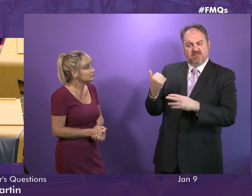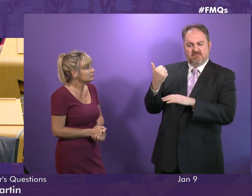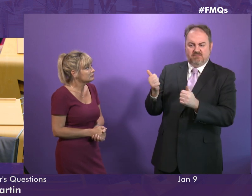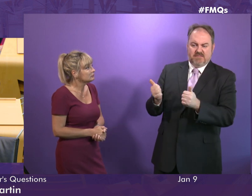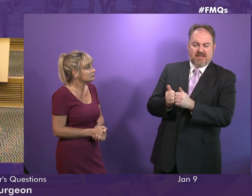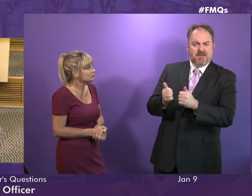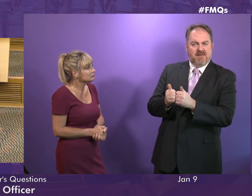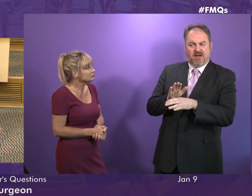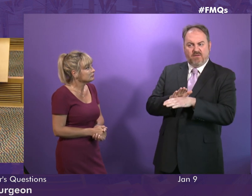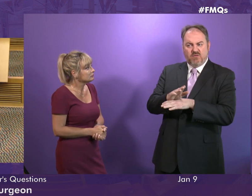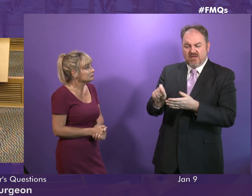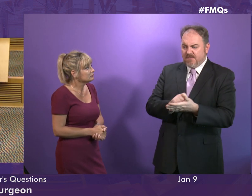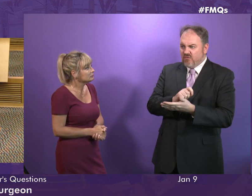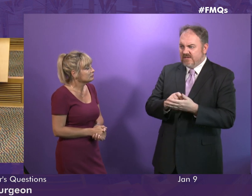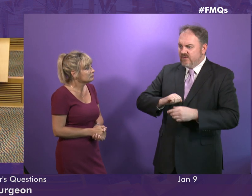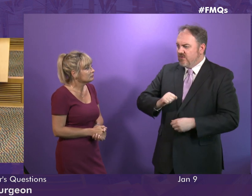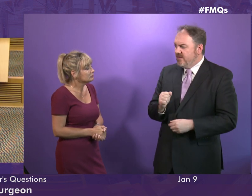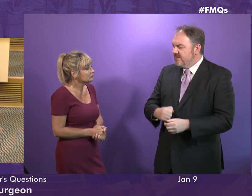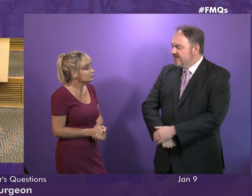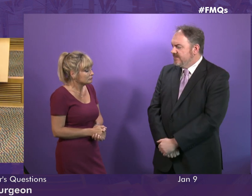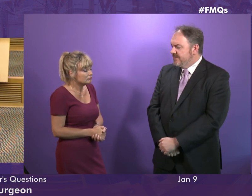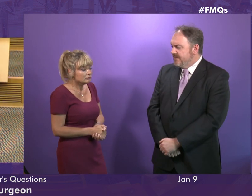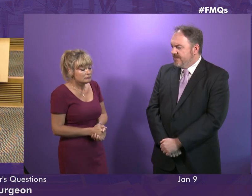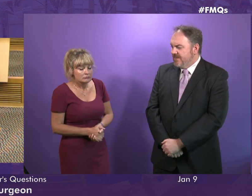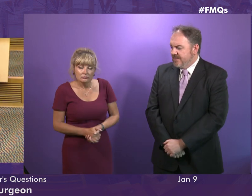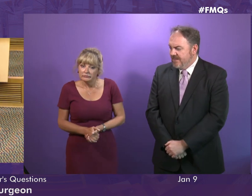The First Minister (Nicola Sturgeon): The refusal of the Scottish Parliament to